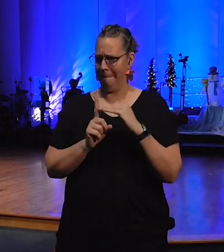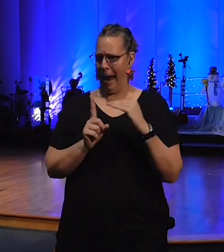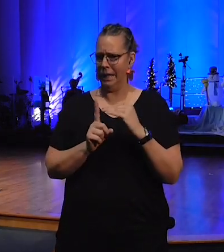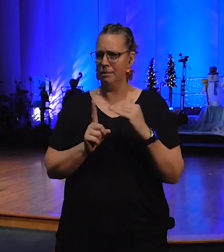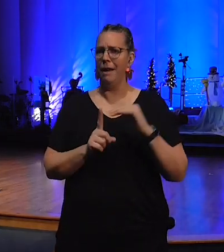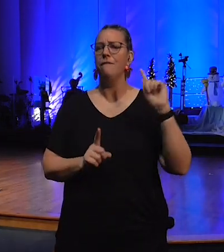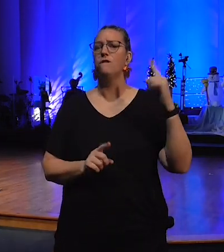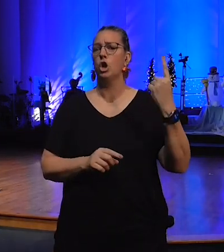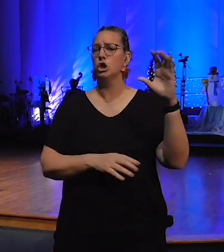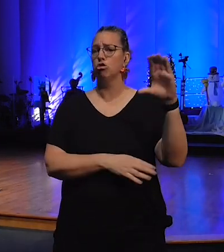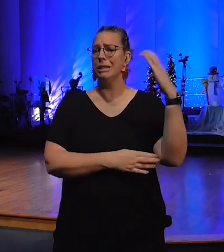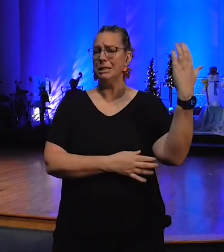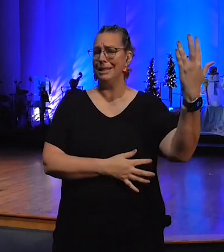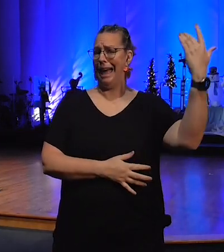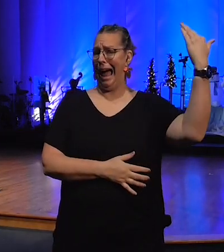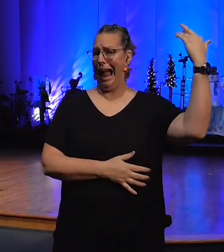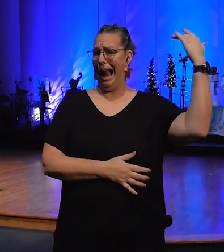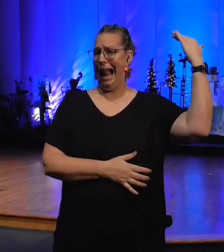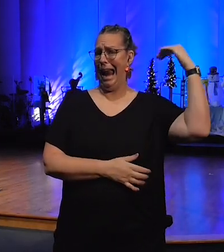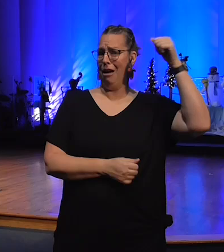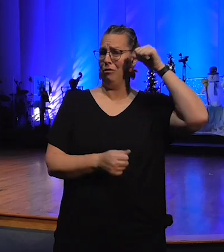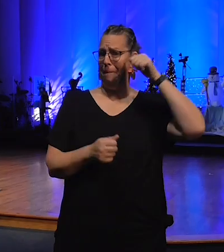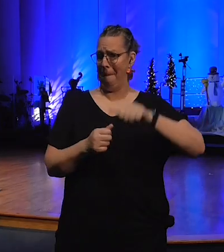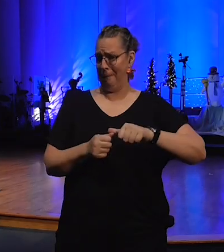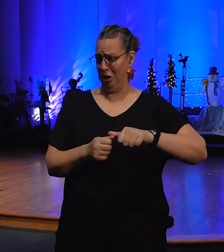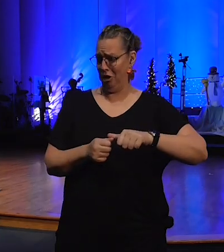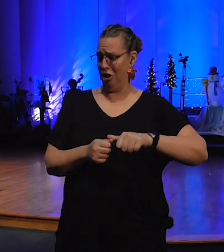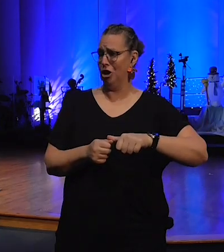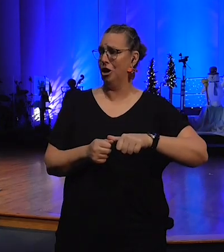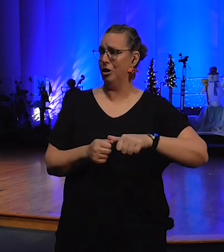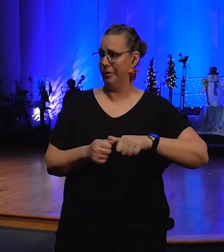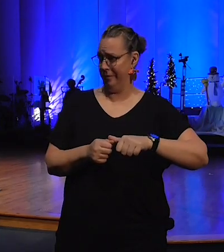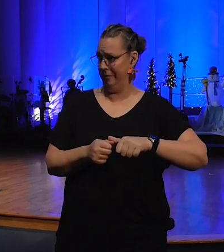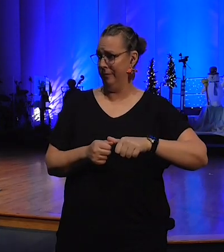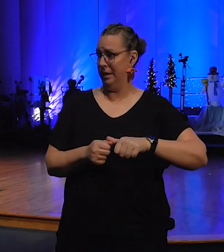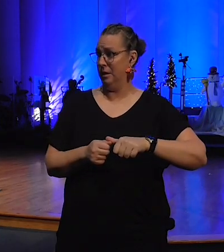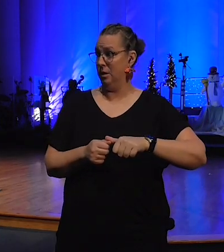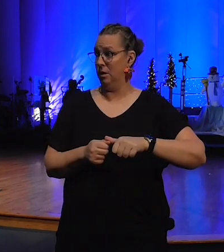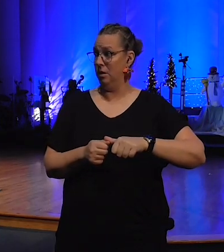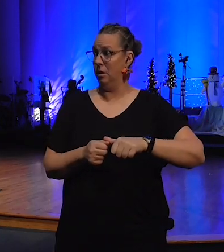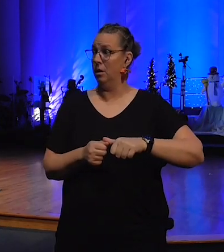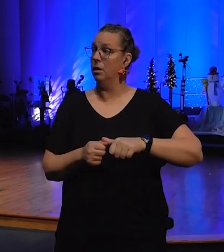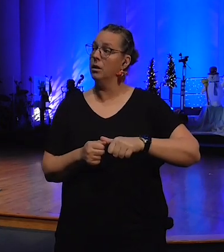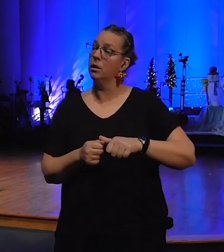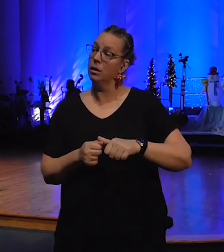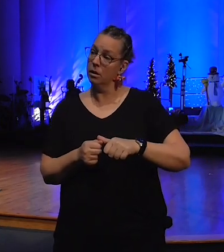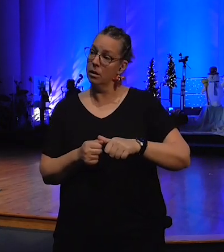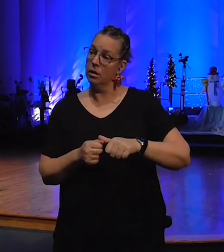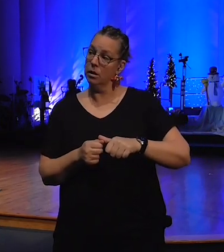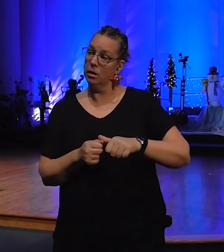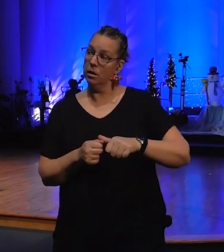and uh you know kind of kind of reminds me of that first Christmas long ago that uh we remember